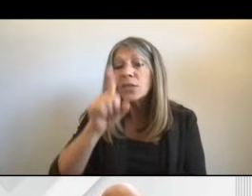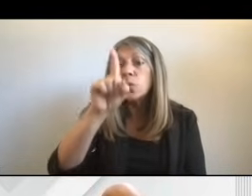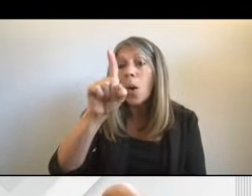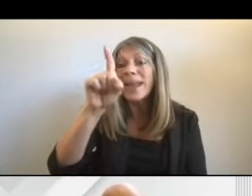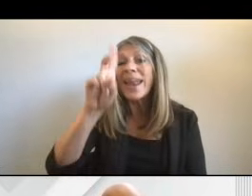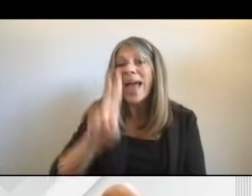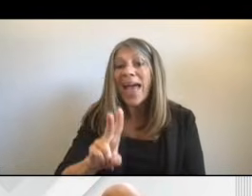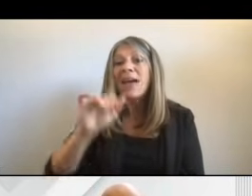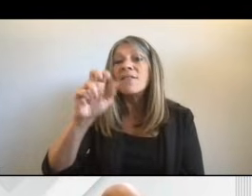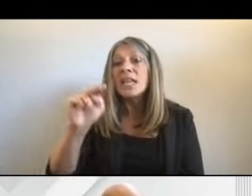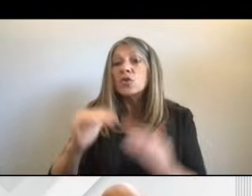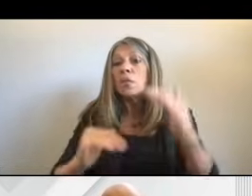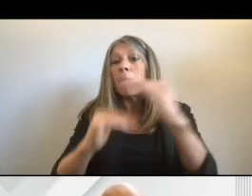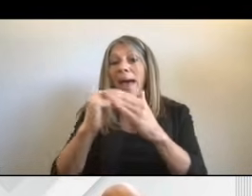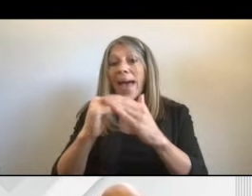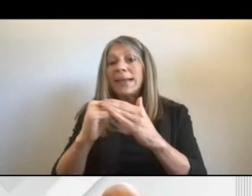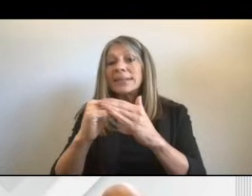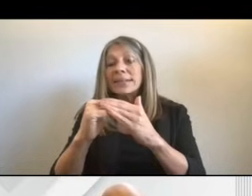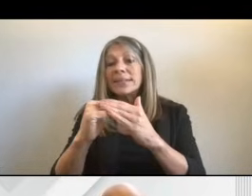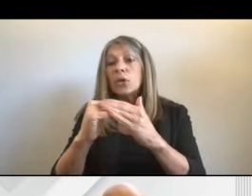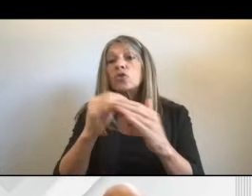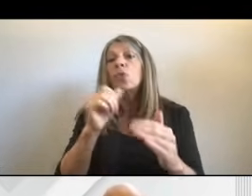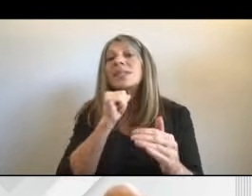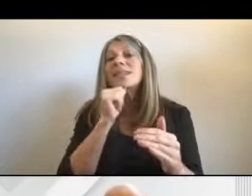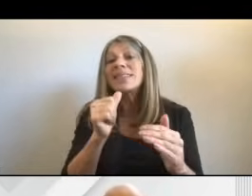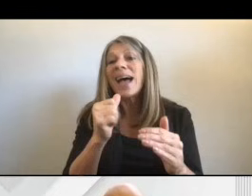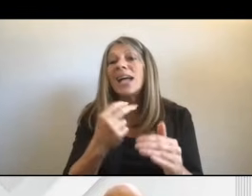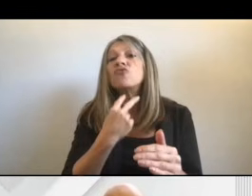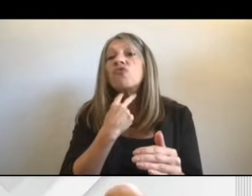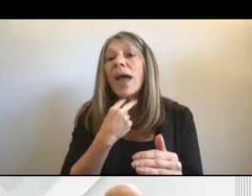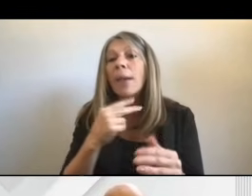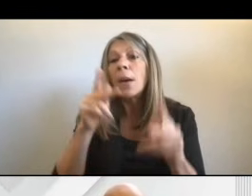so that it doesn't trap a person's toes under it.